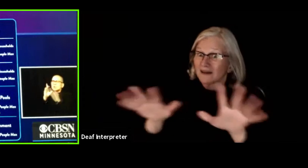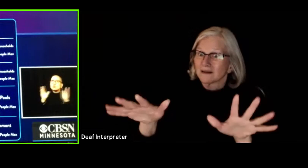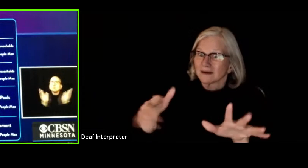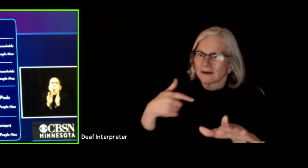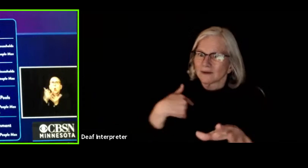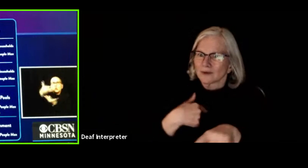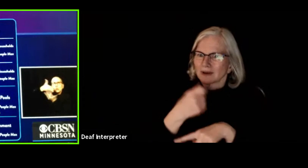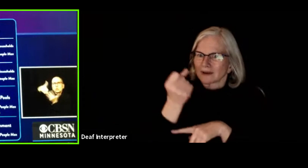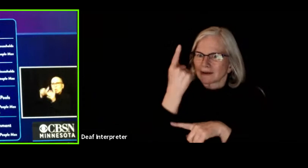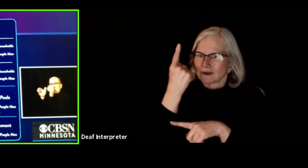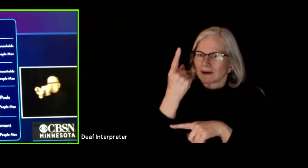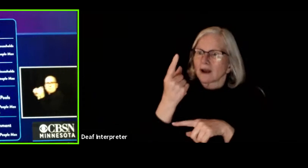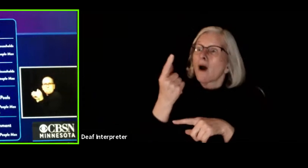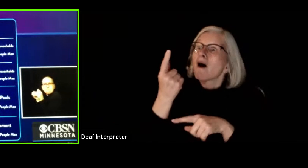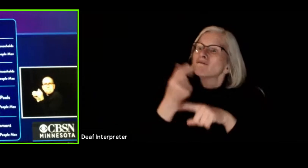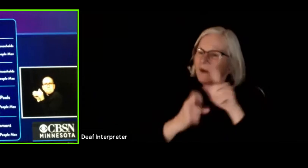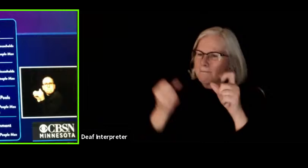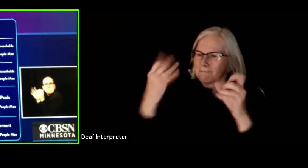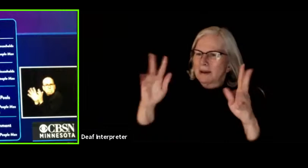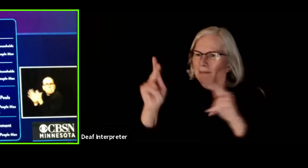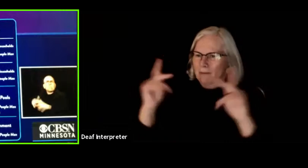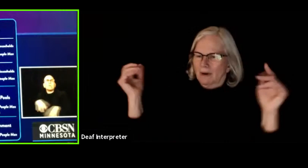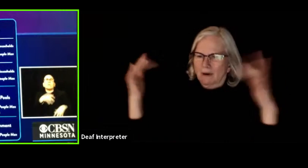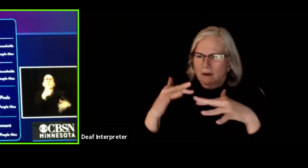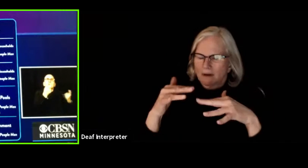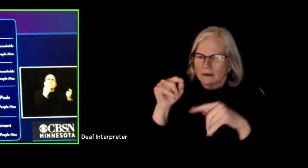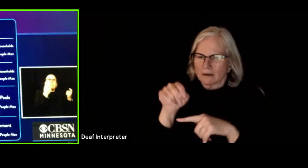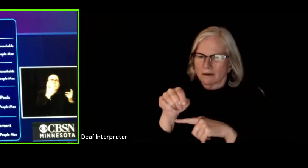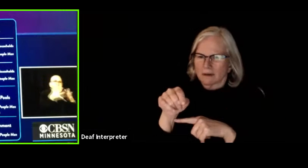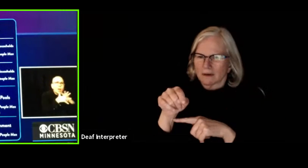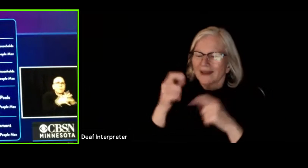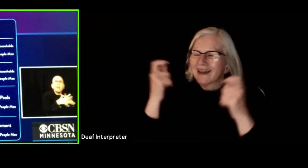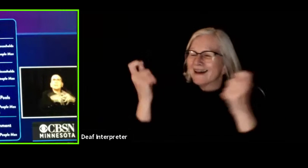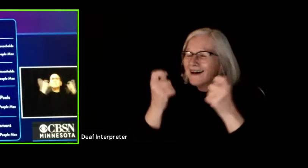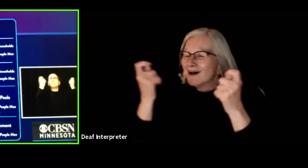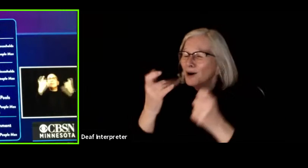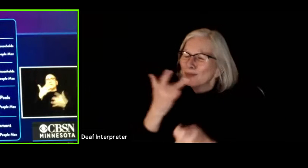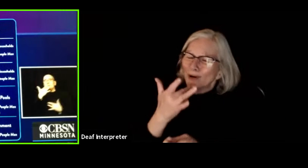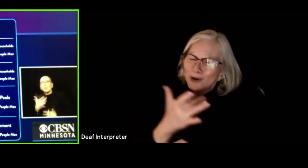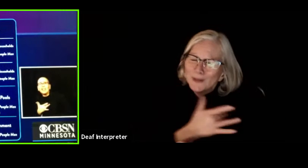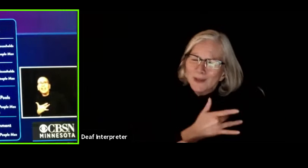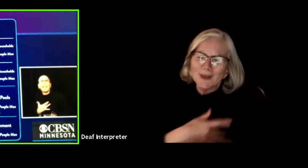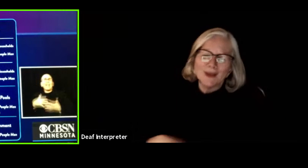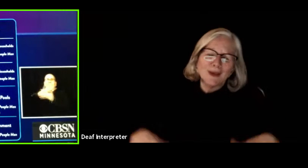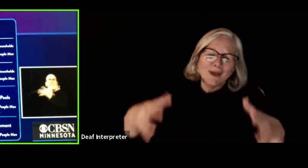CELEBRATE A BIRTHDAY, DO SOMETHING LIKE THAT. THOSE WE STILL NEED TO KEEP AN EYE ON AND I THINK THE GOOD NEWS IS,